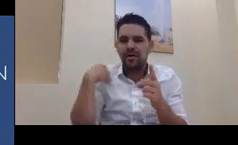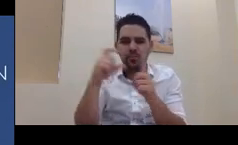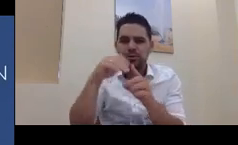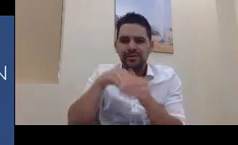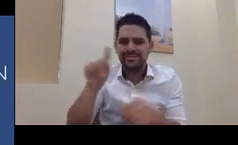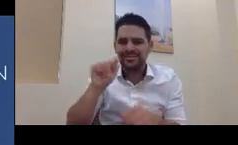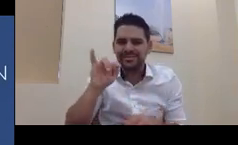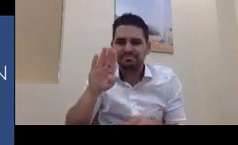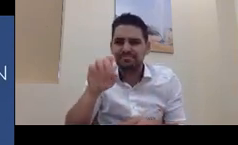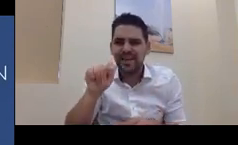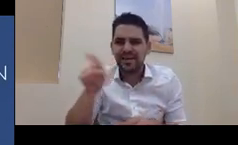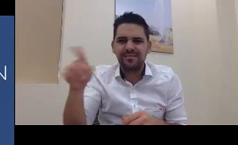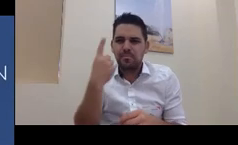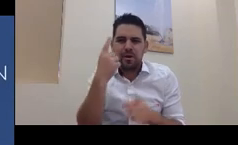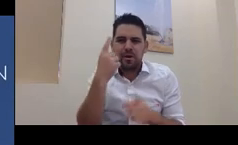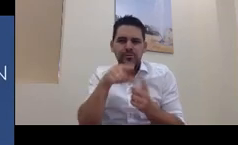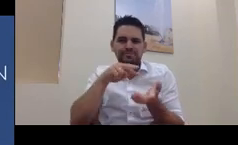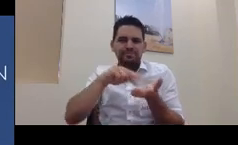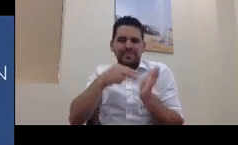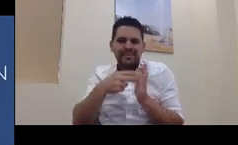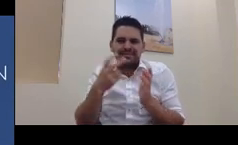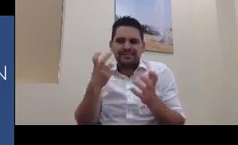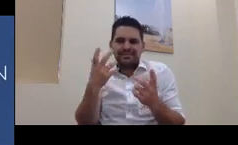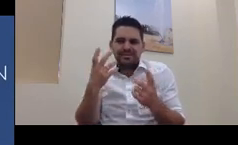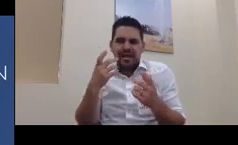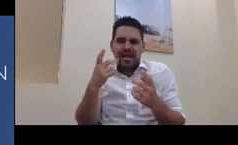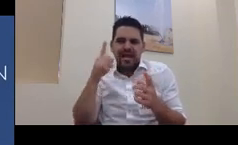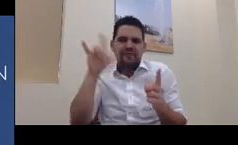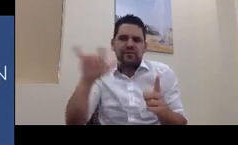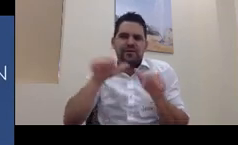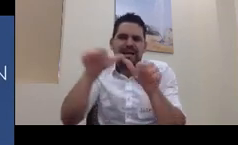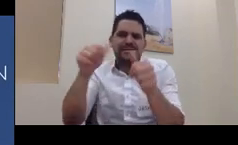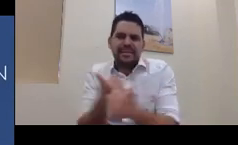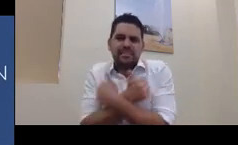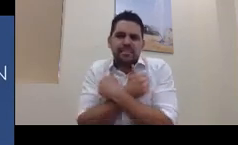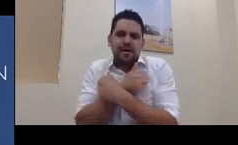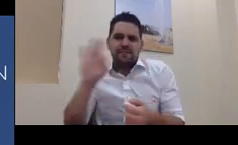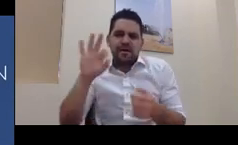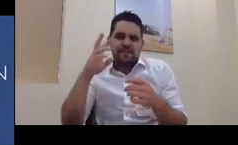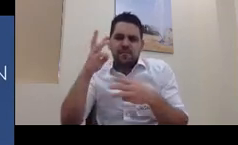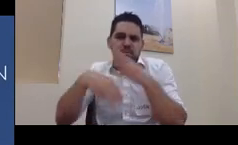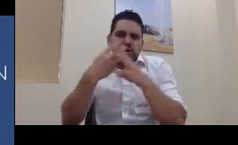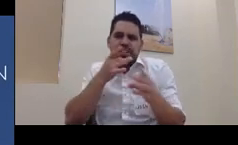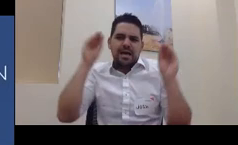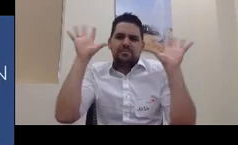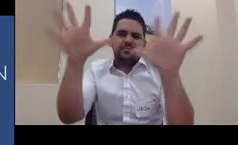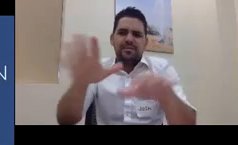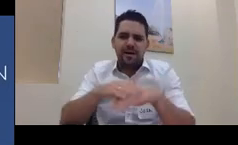the word but I know that there's a word in Tibet. There's one word that means everlasting love of the world